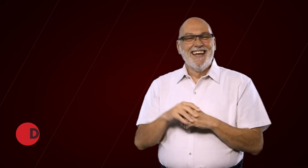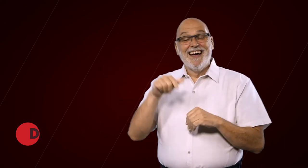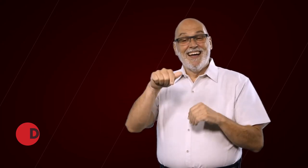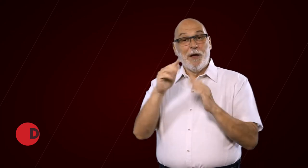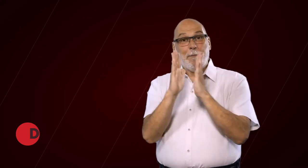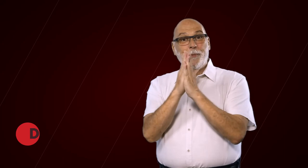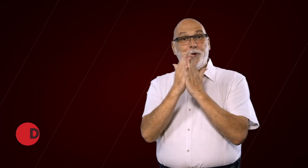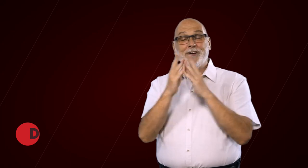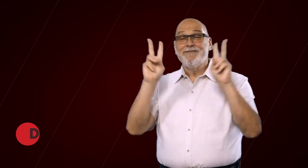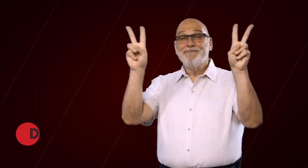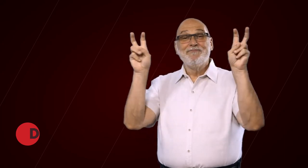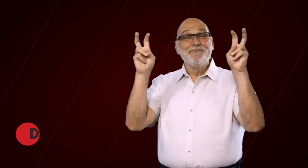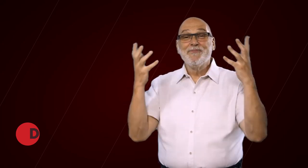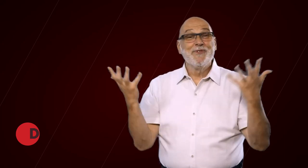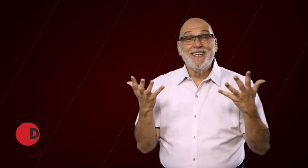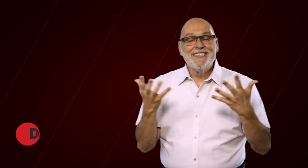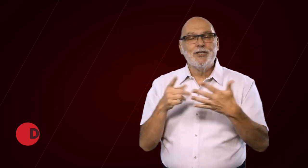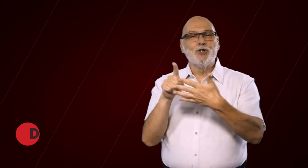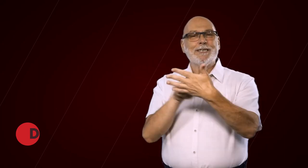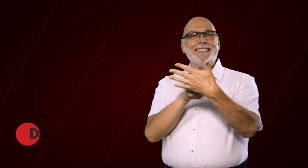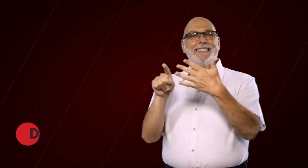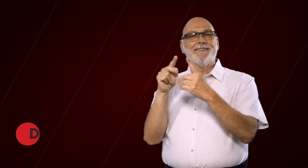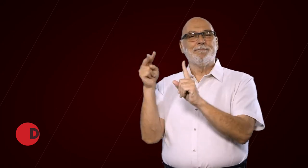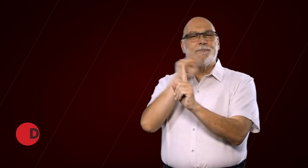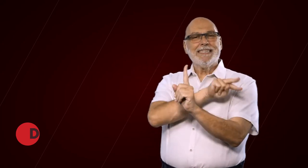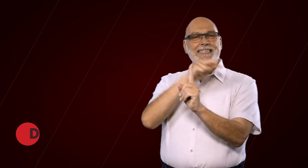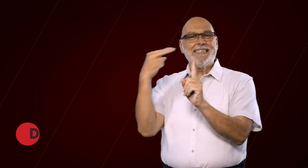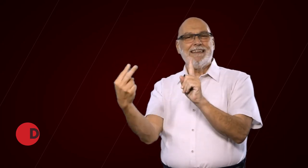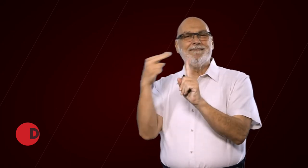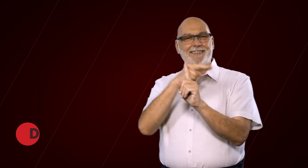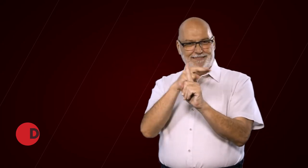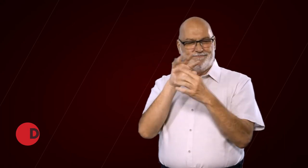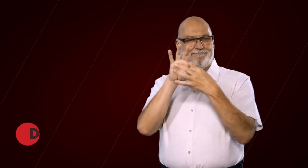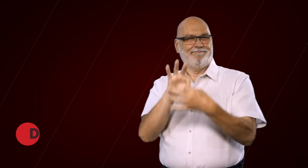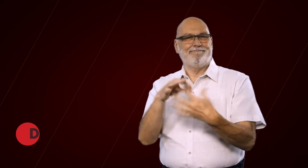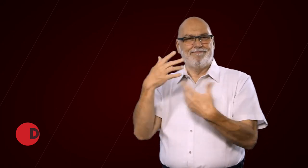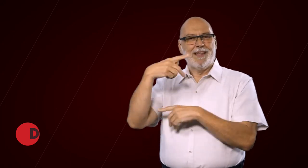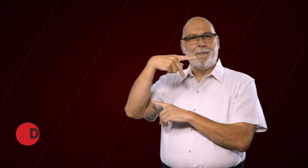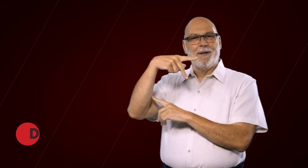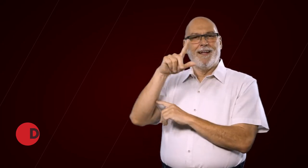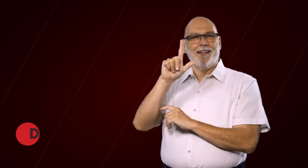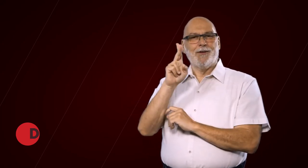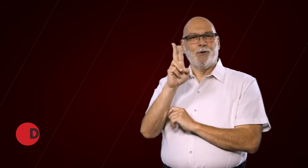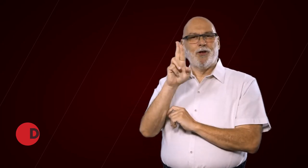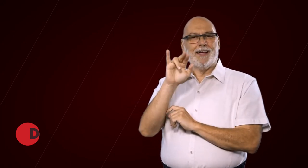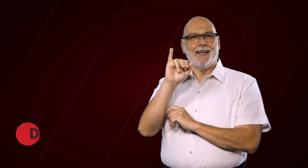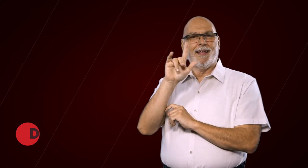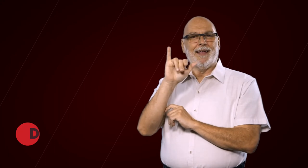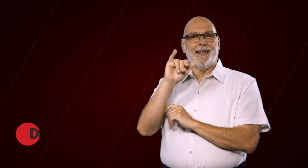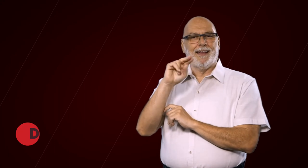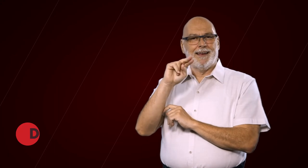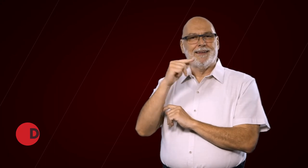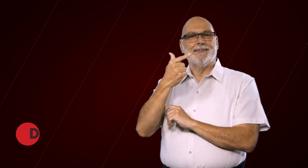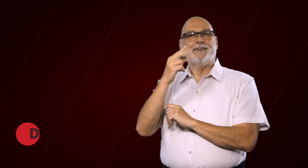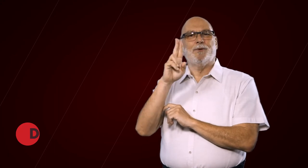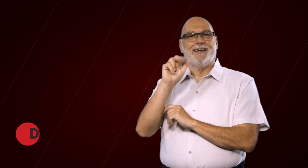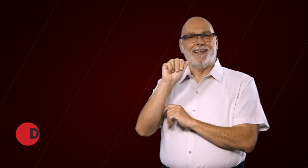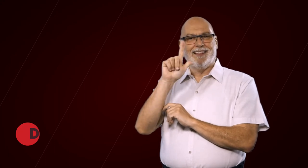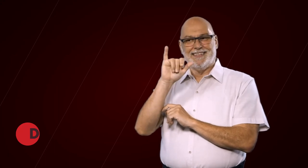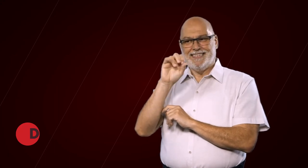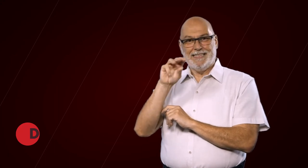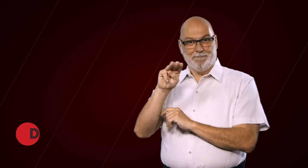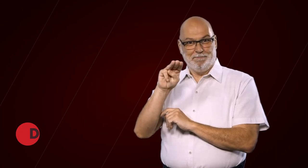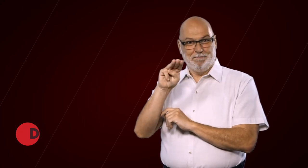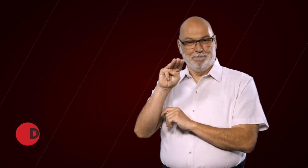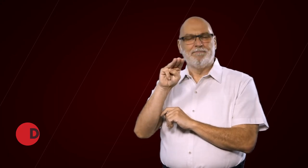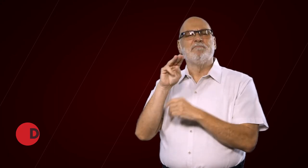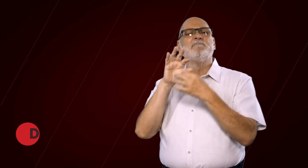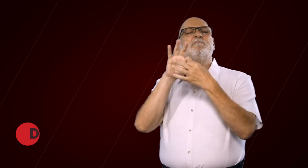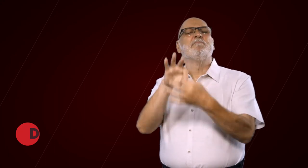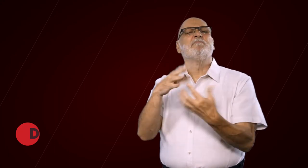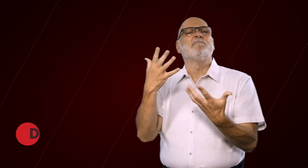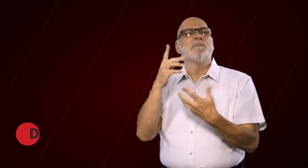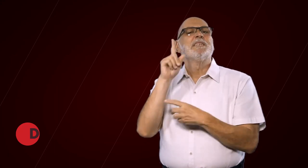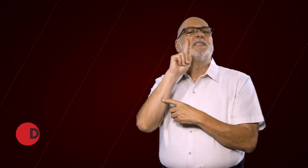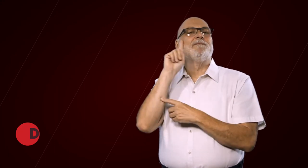Titled "Critical Perspectives on Plurilingualism in Deaf Education",